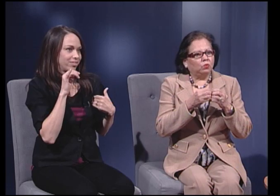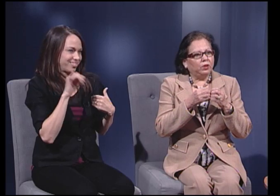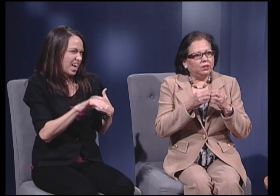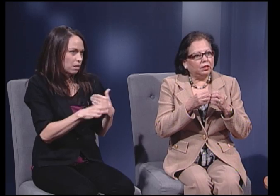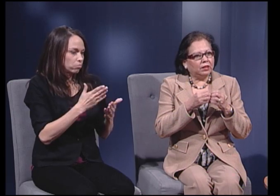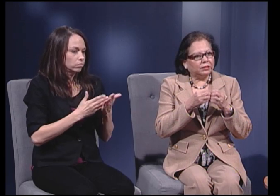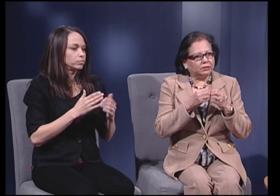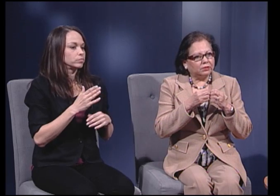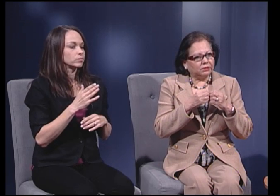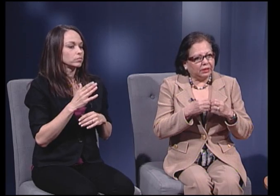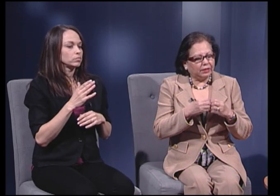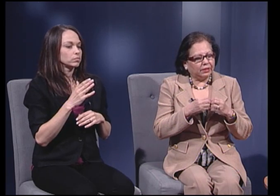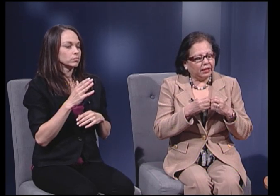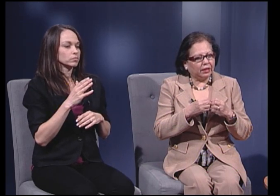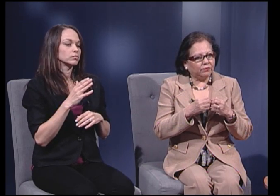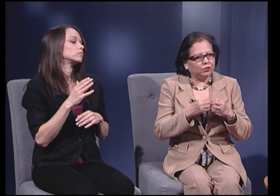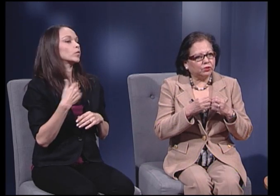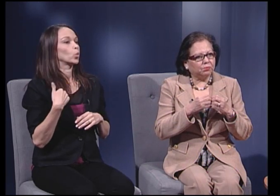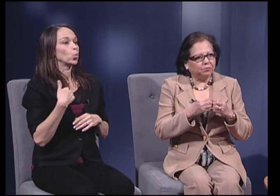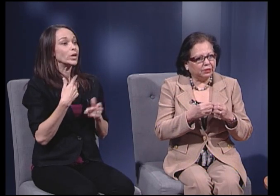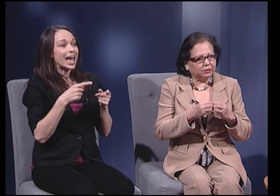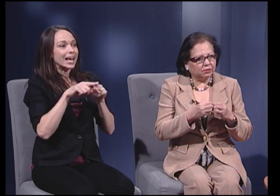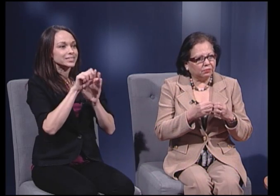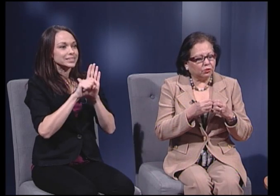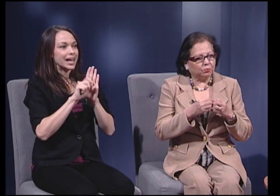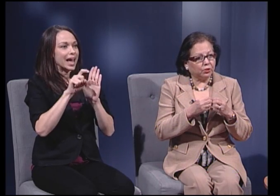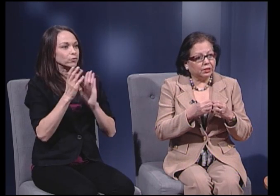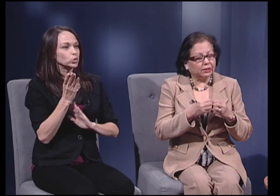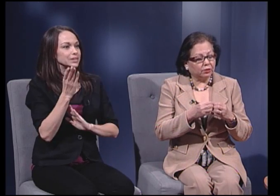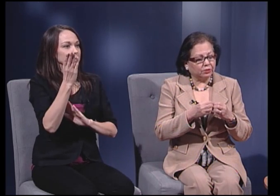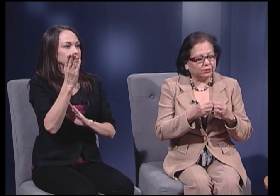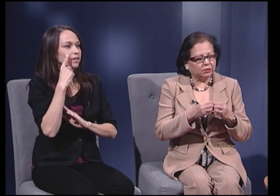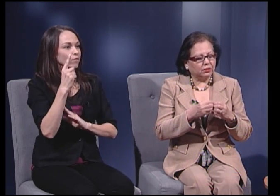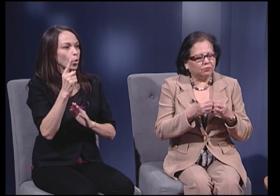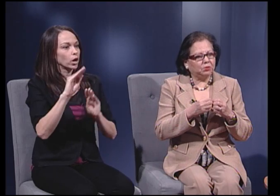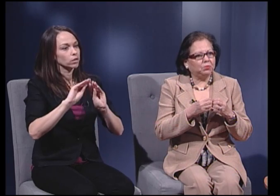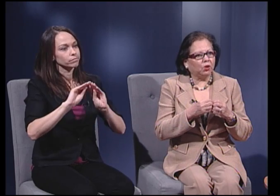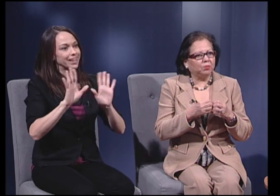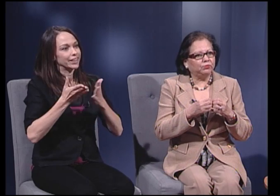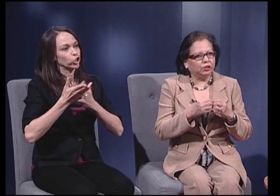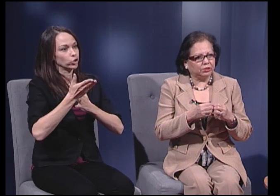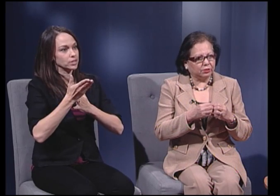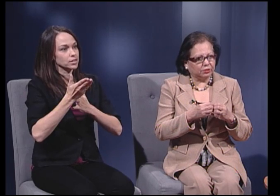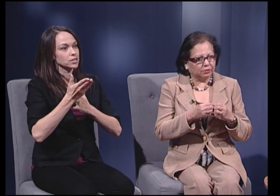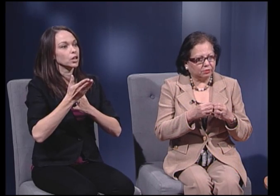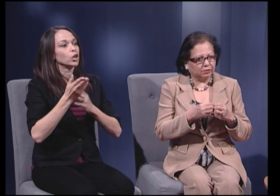We as a state have to submit for pre-clearance from the Department of Justice, okay?